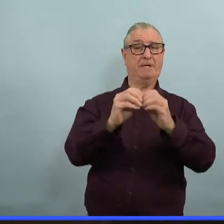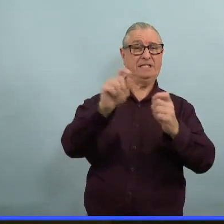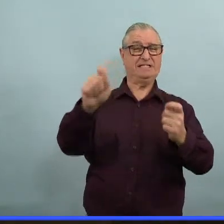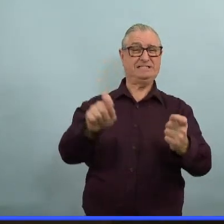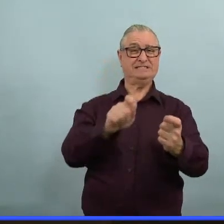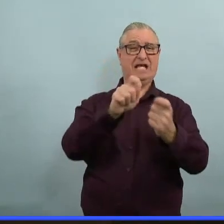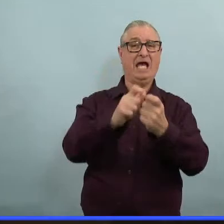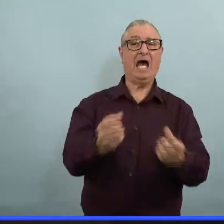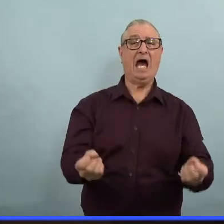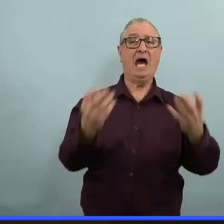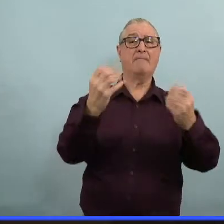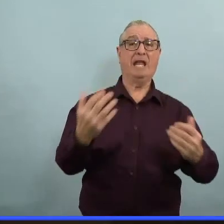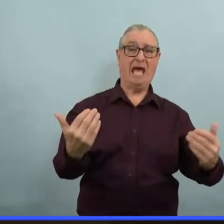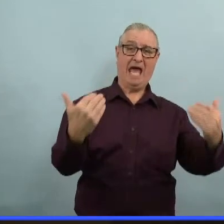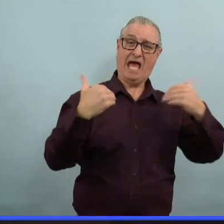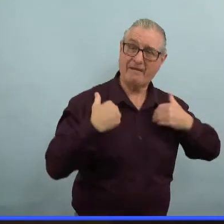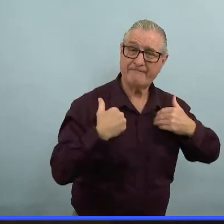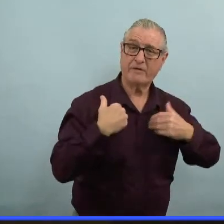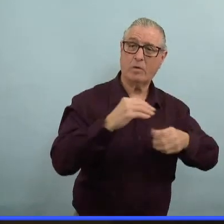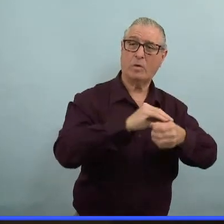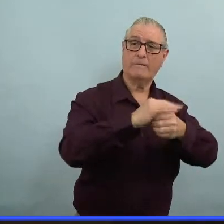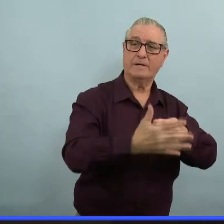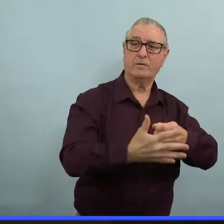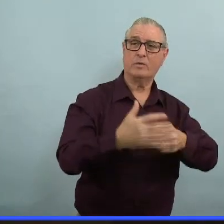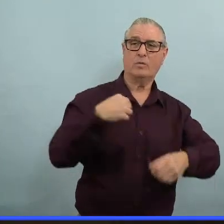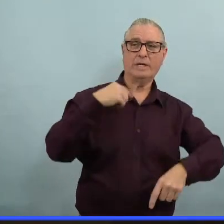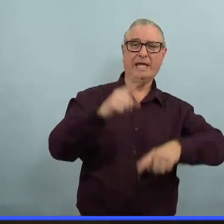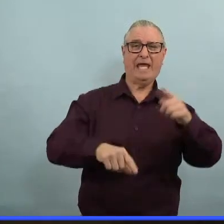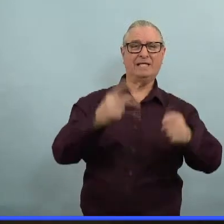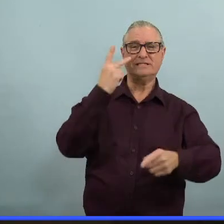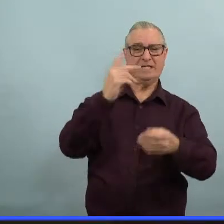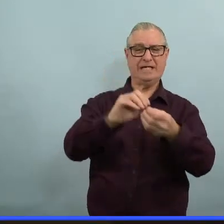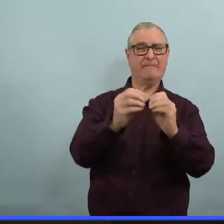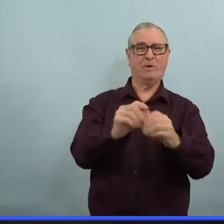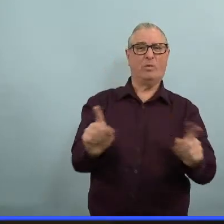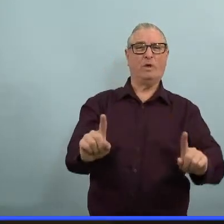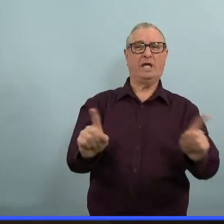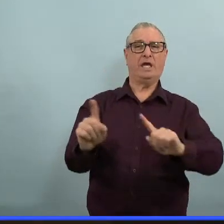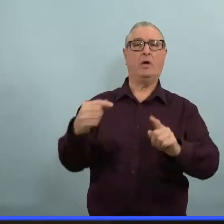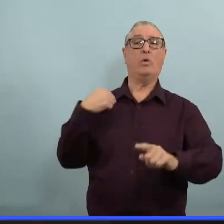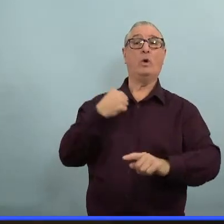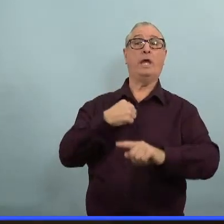on the word of public health officials so dr rusin what can you tell manitobans to make